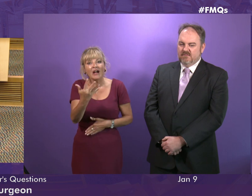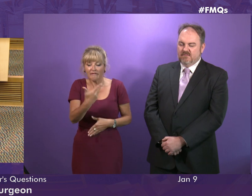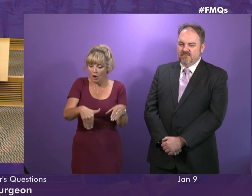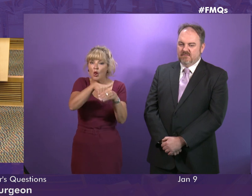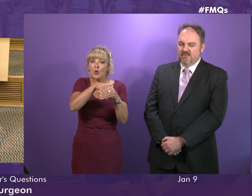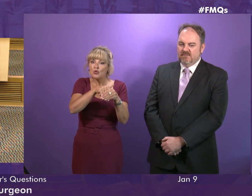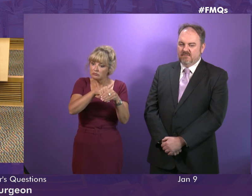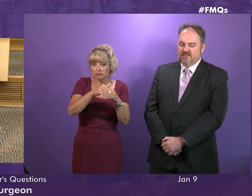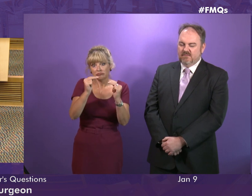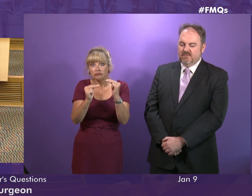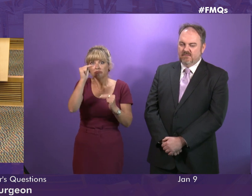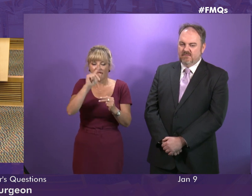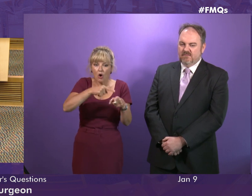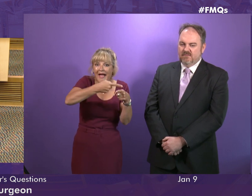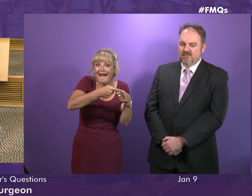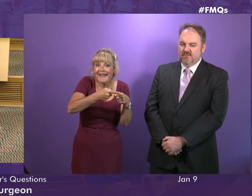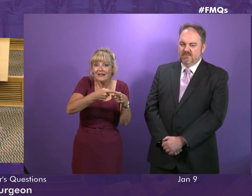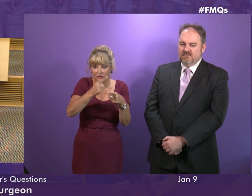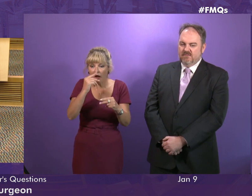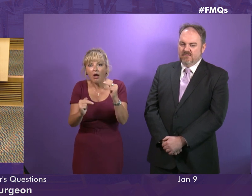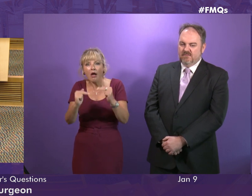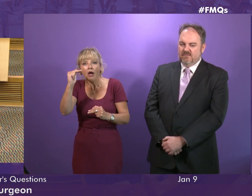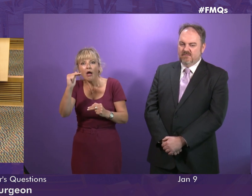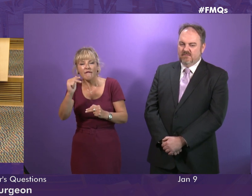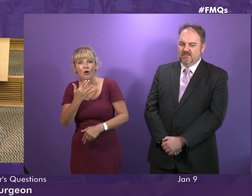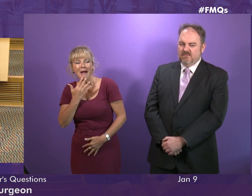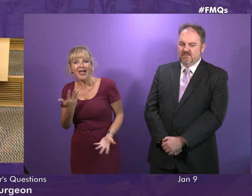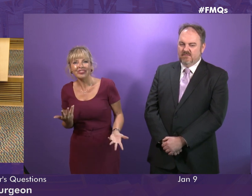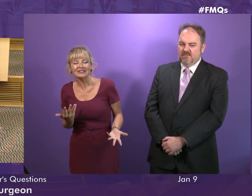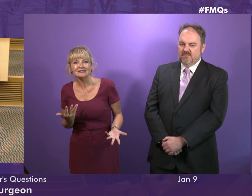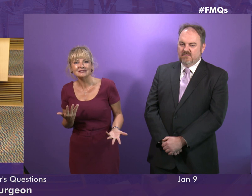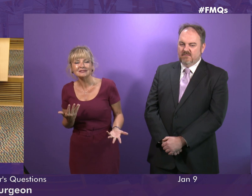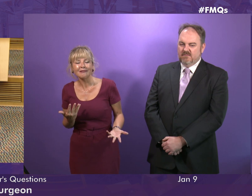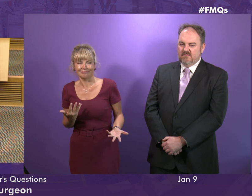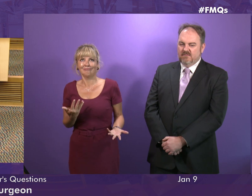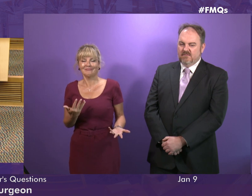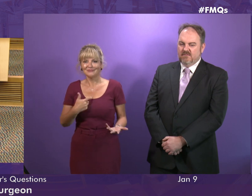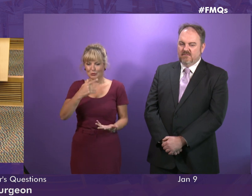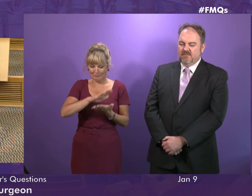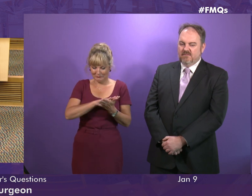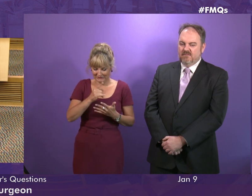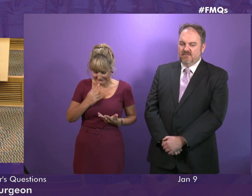rise in passes for English and maths. Coupled with the statistics that I gave Jackson Carlaw